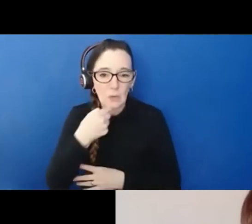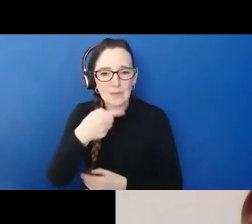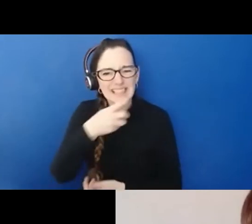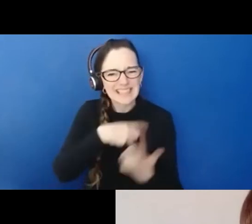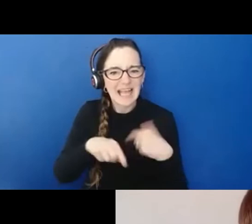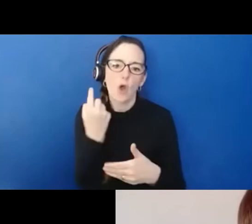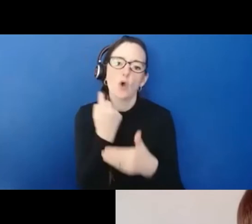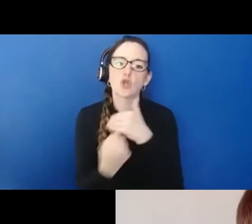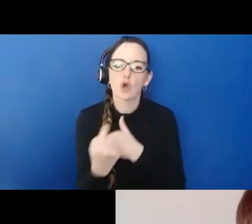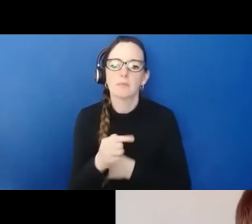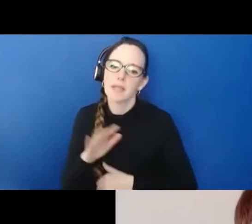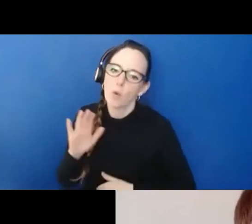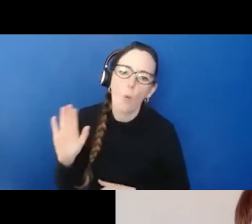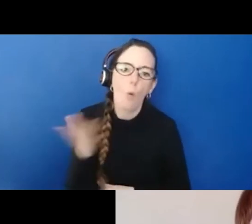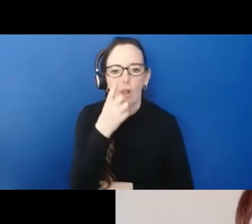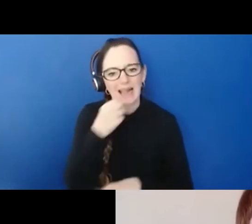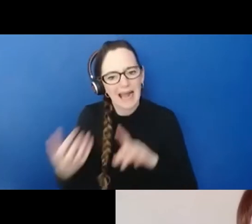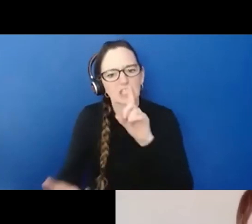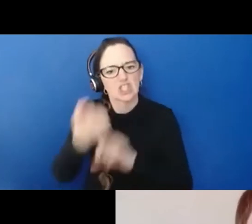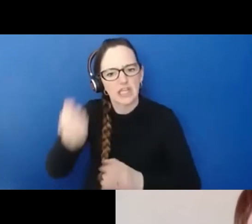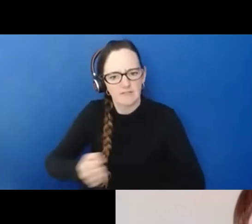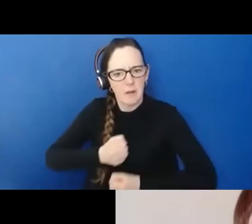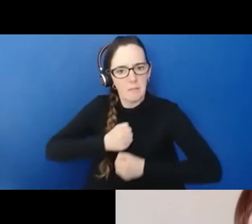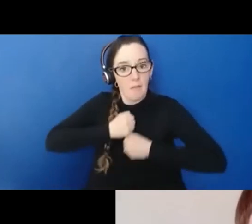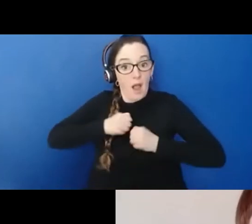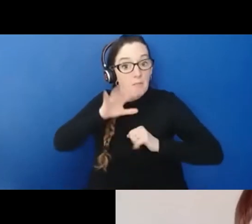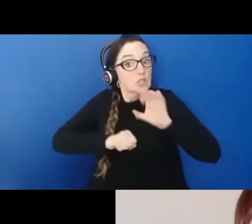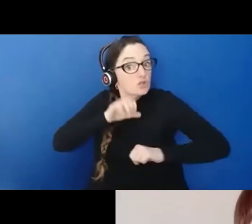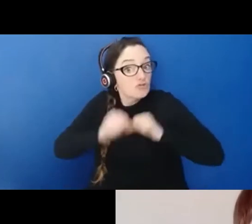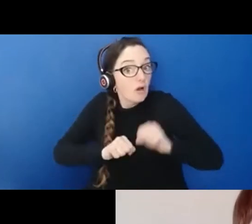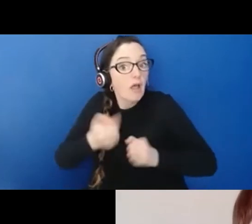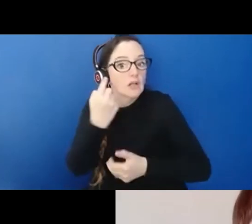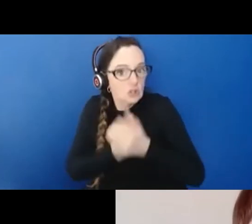to claim and that the struggle for autonomy must intensify